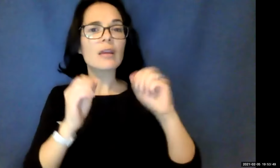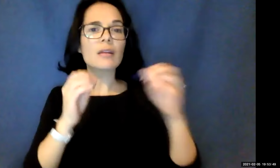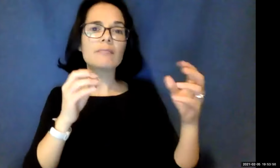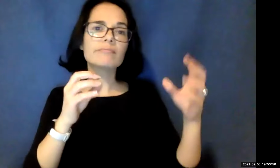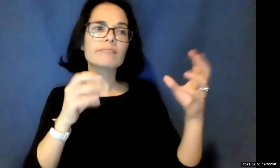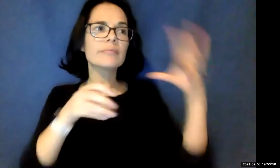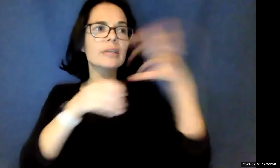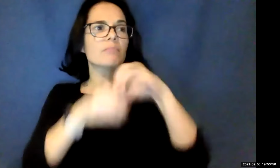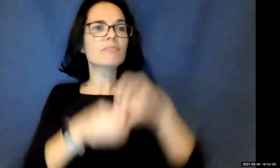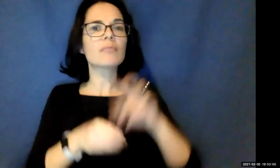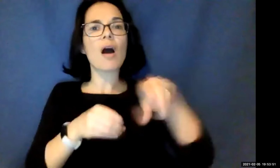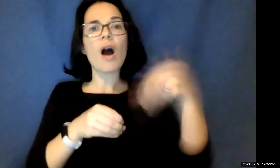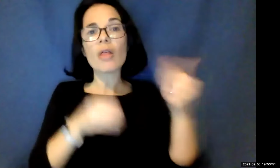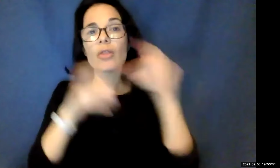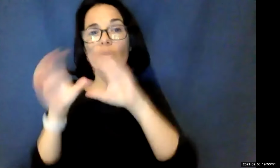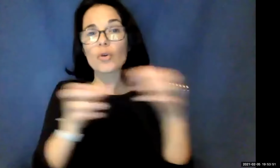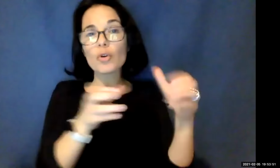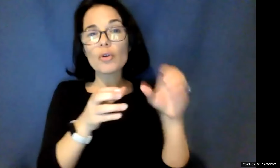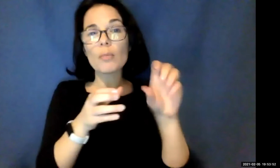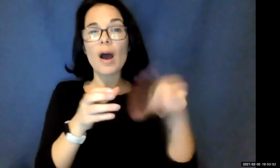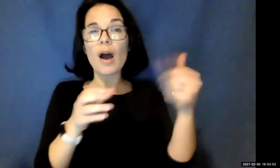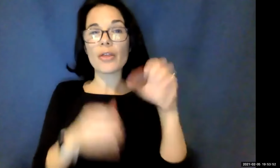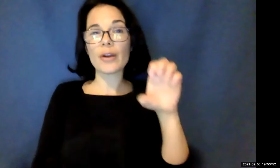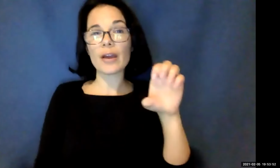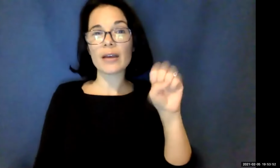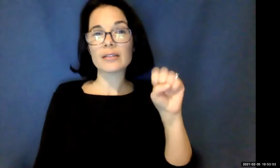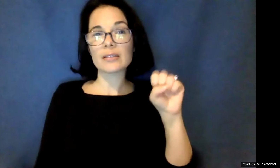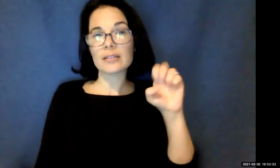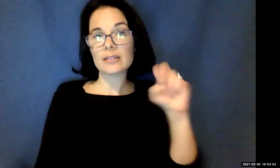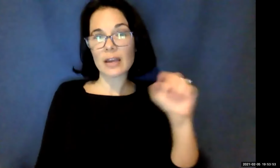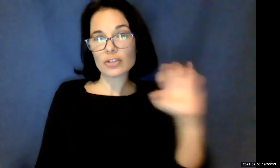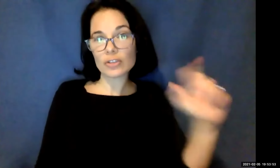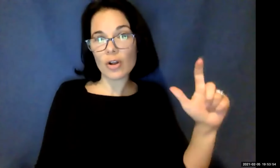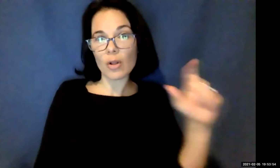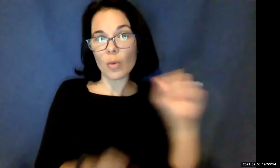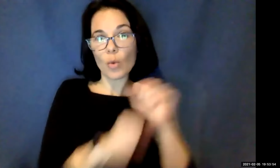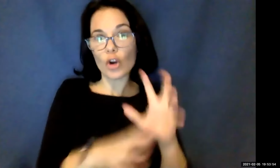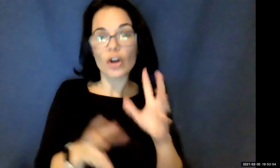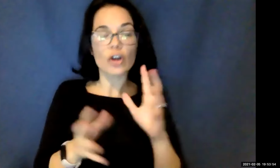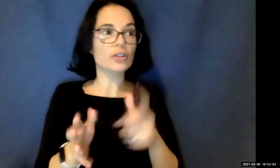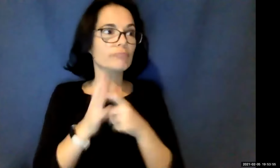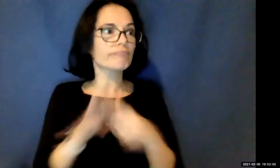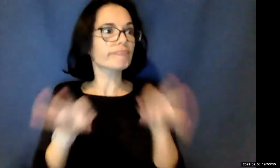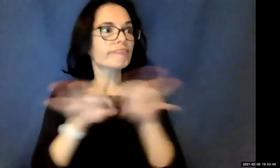essential workers, starting with police, or I’m sorry emergency services, which includes